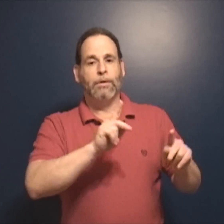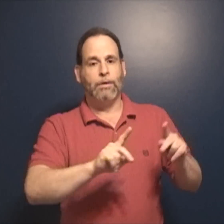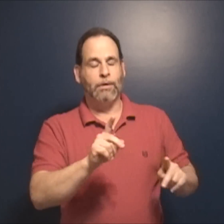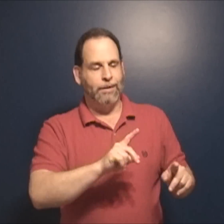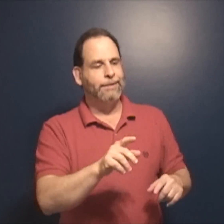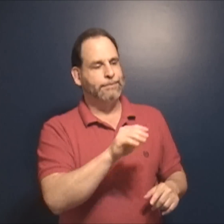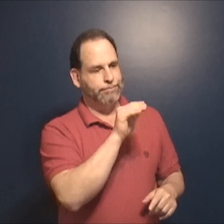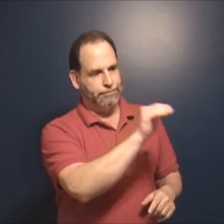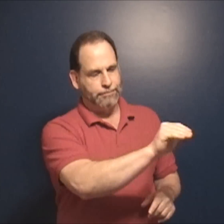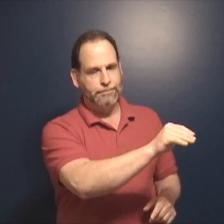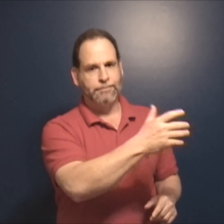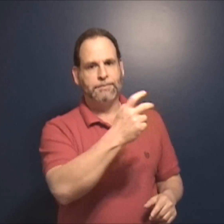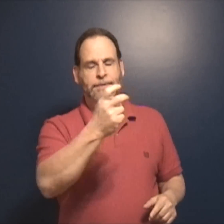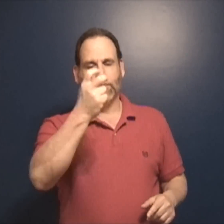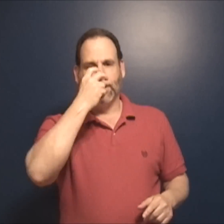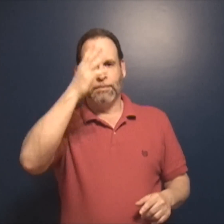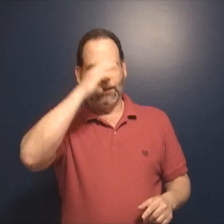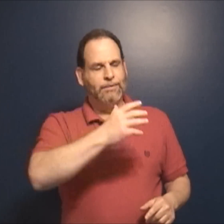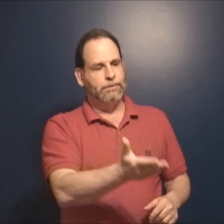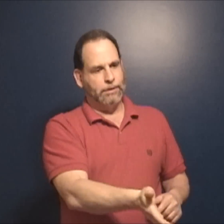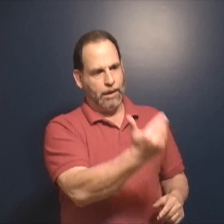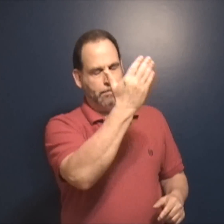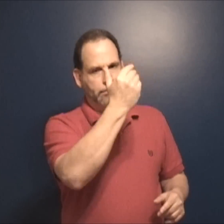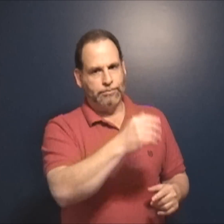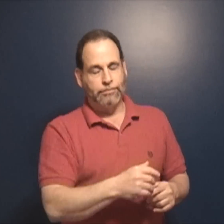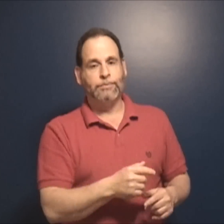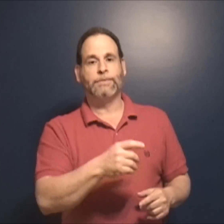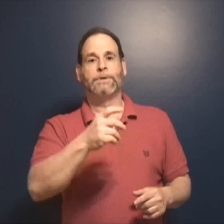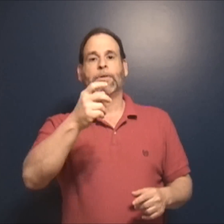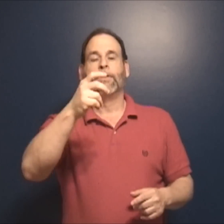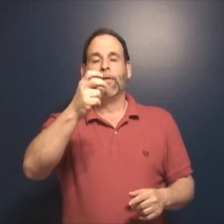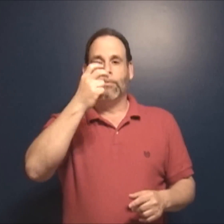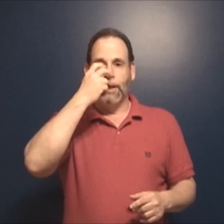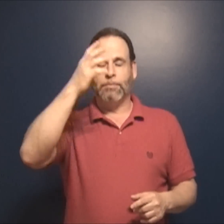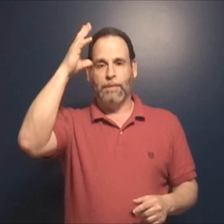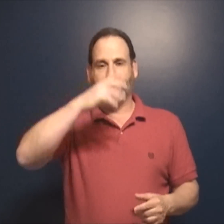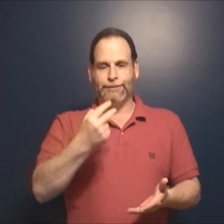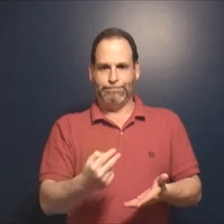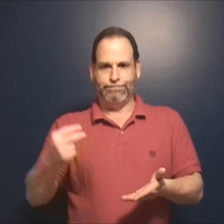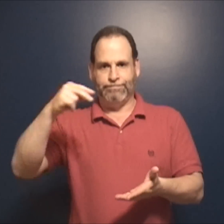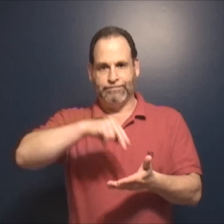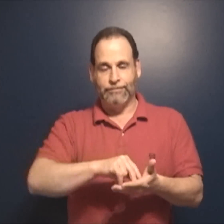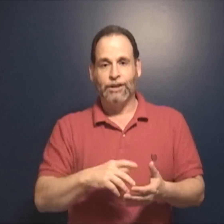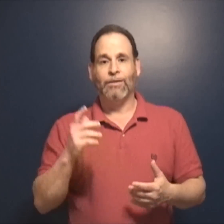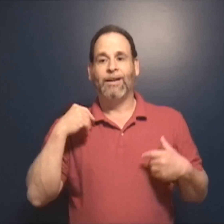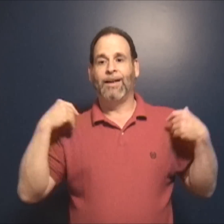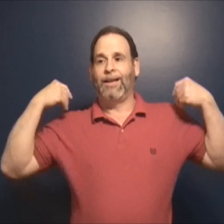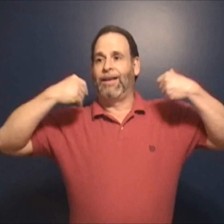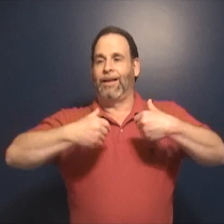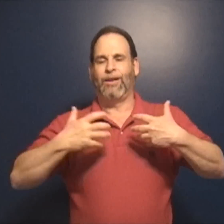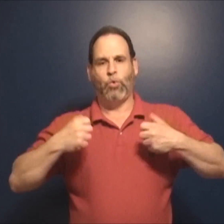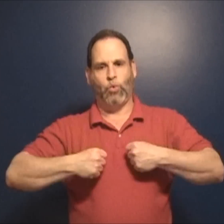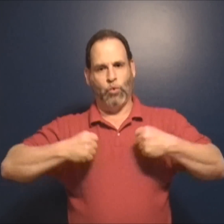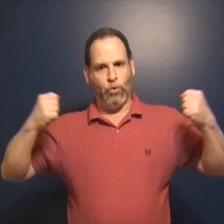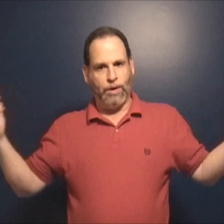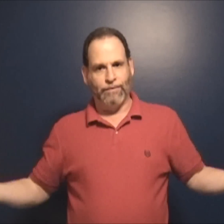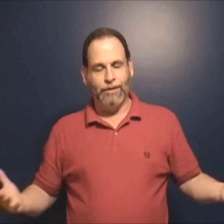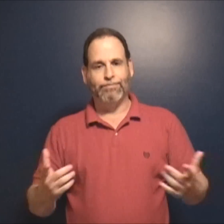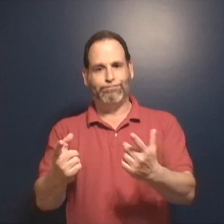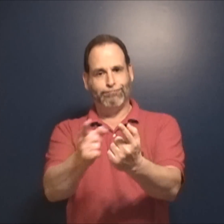The people called and told the blind man, 'Get up.' The blind man got up, took off his garment, and met Jesus.